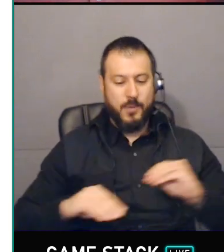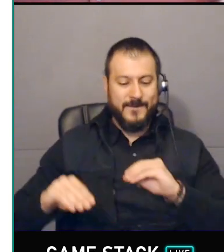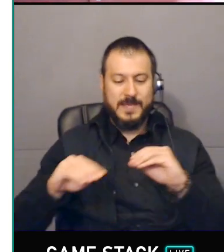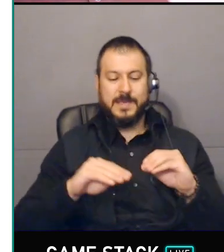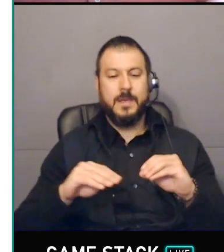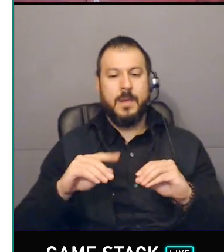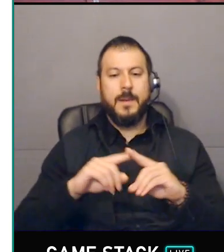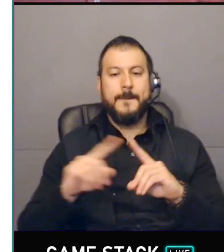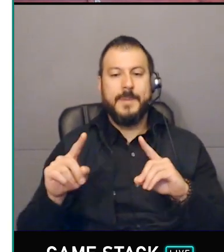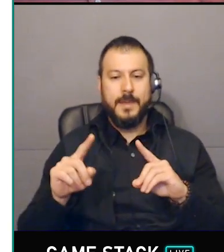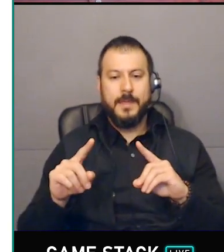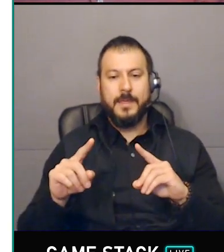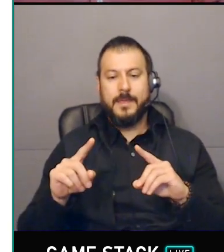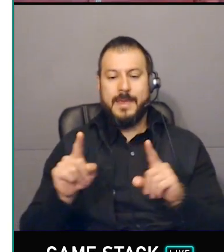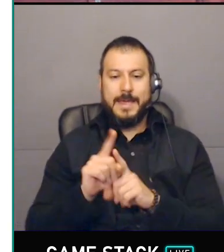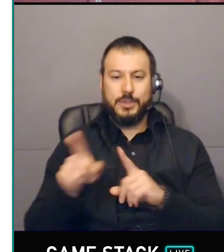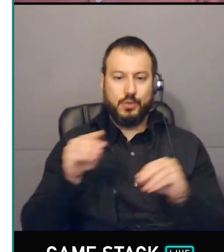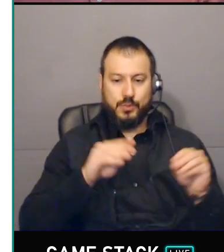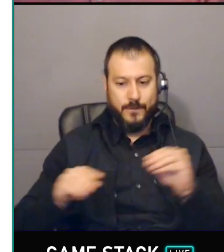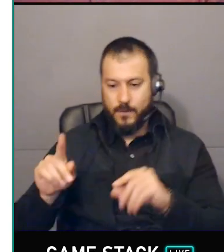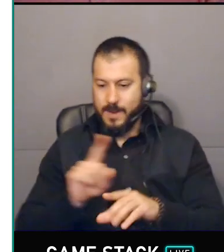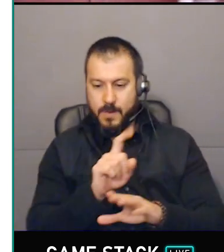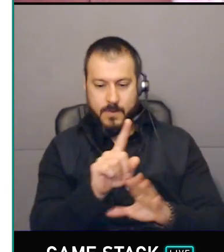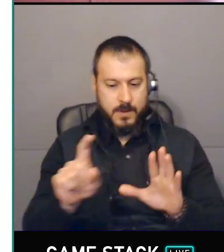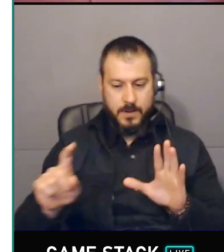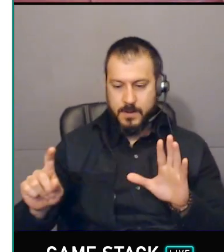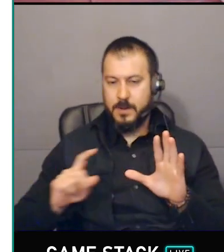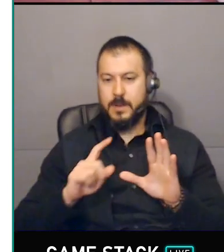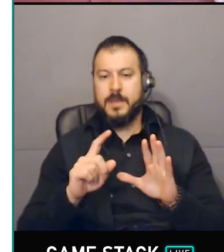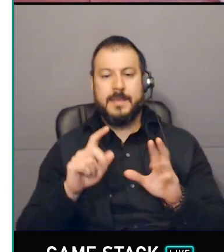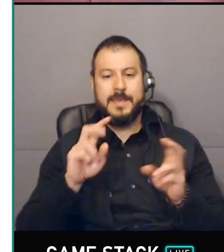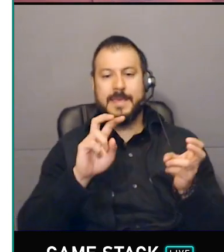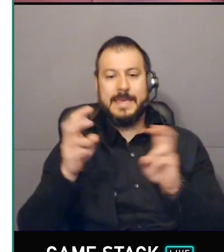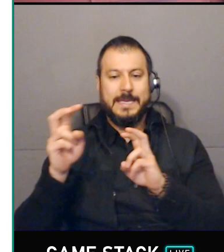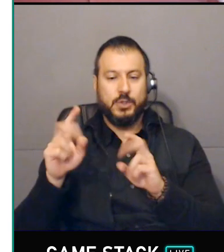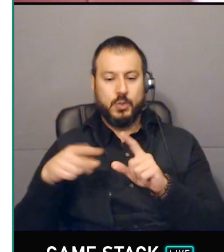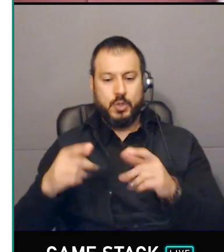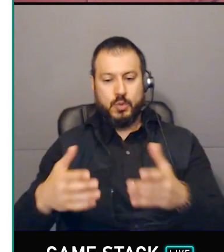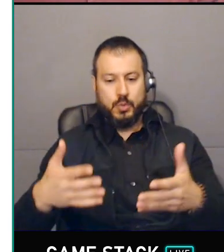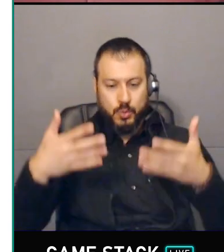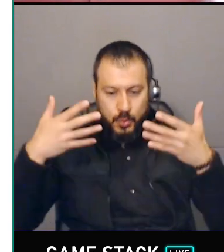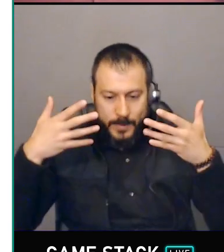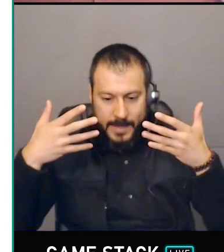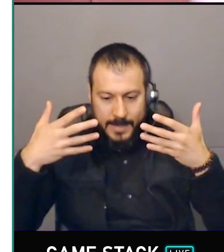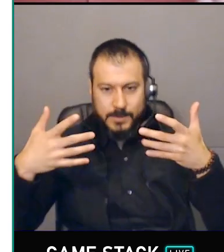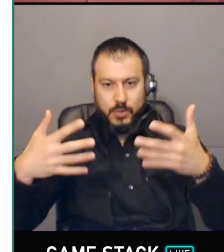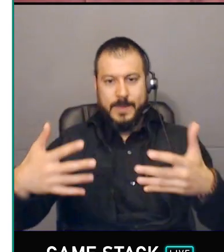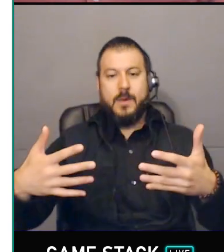but with disocclusions as you move around and issues when you zoom in and out by re-projecting,